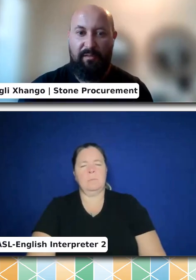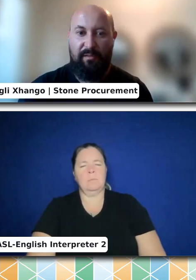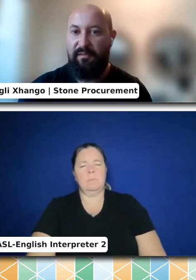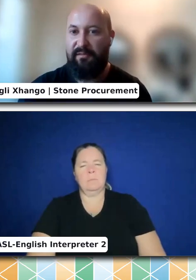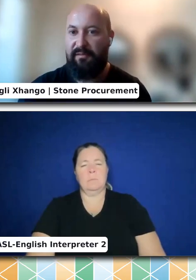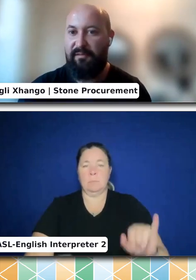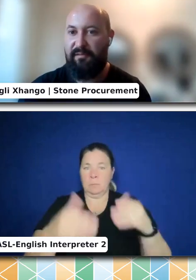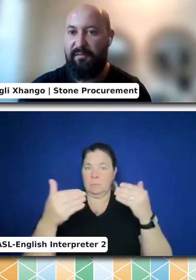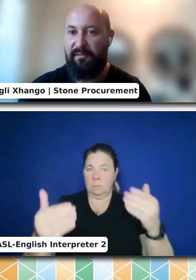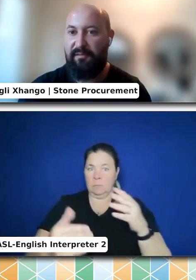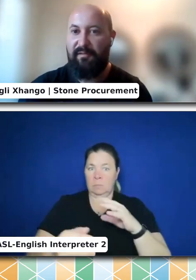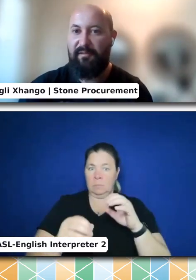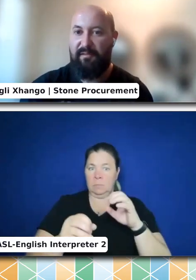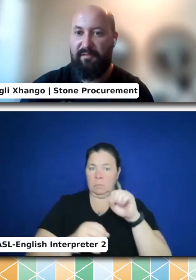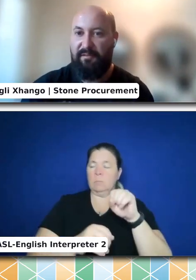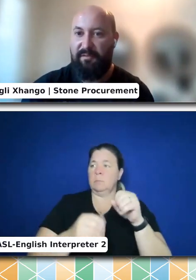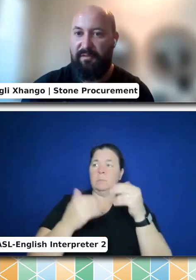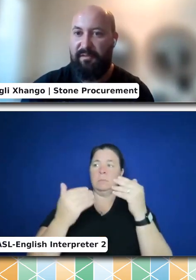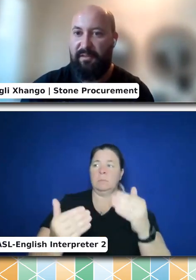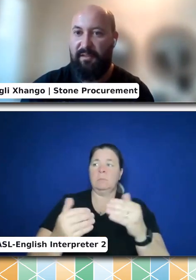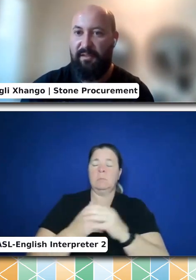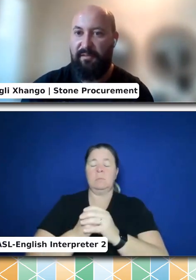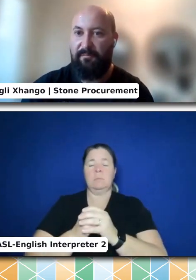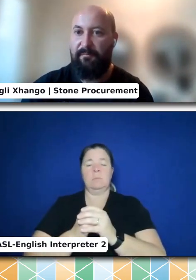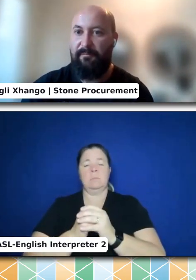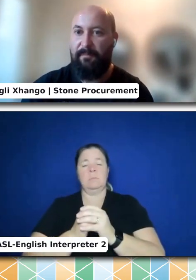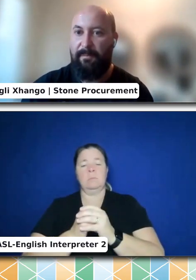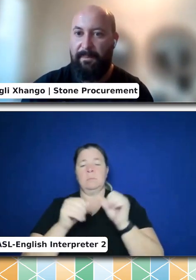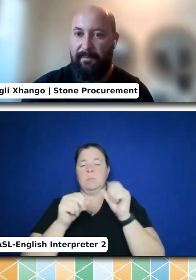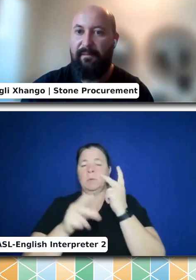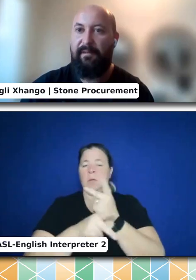Uh, yeah, yeah, I think we're all okay, uh, to… to keep moving forward. Thanks for answering that.